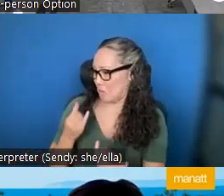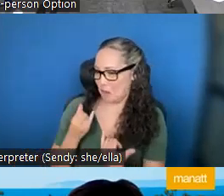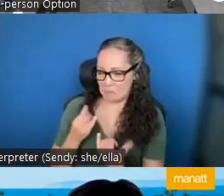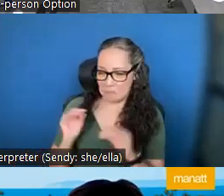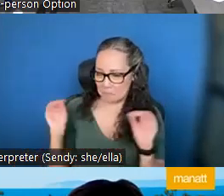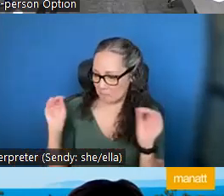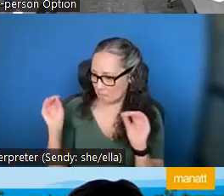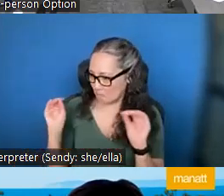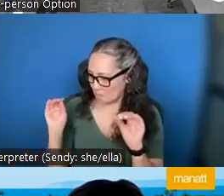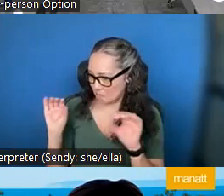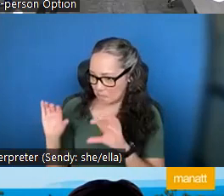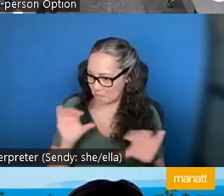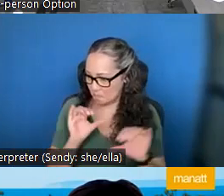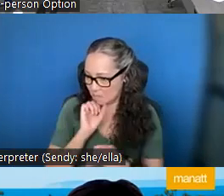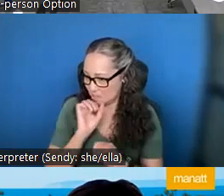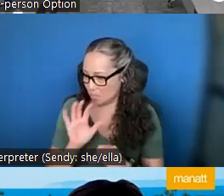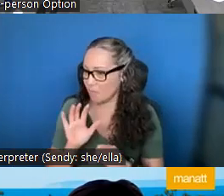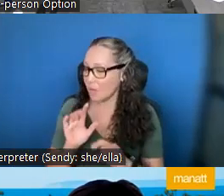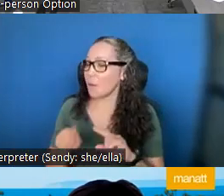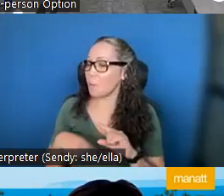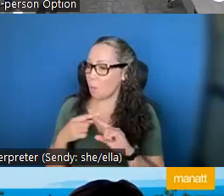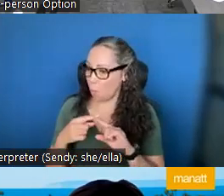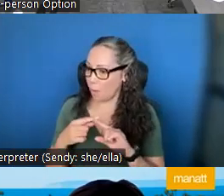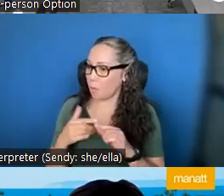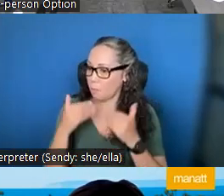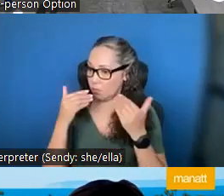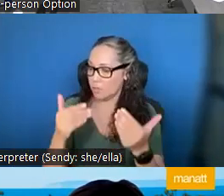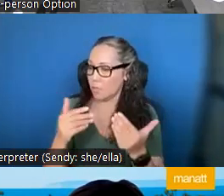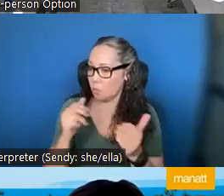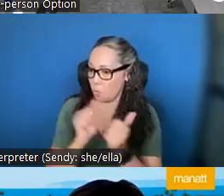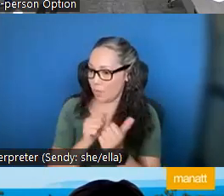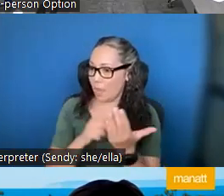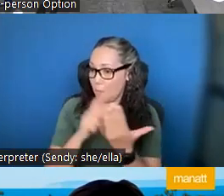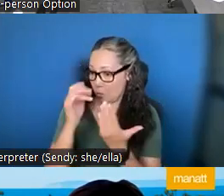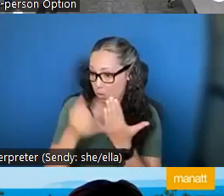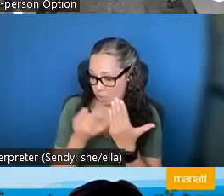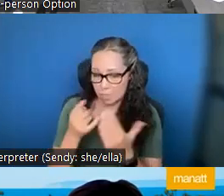think when we do proceed with that project um then we would you know those are the elements